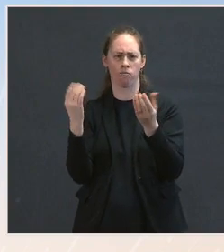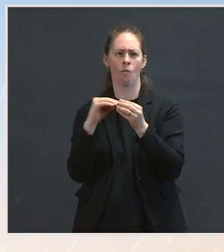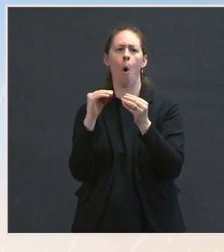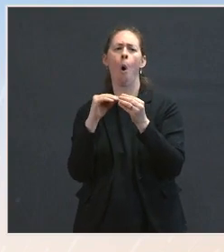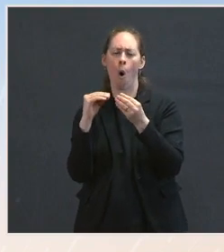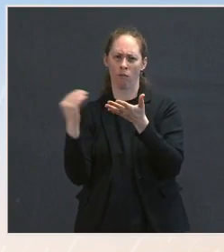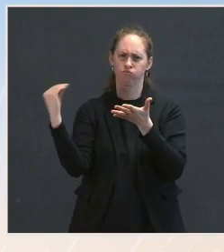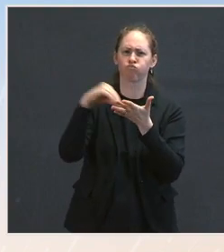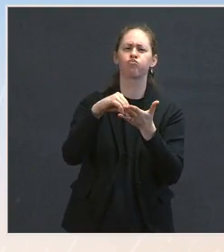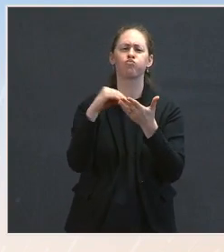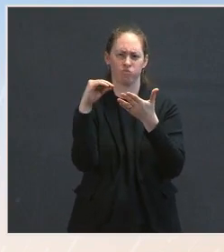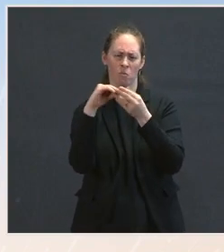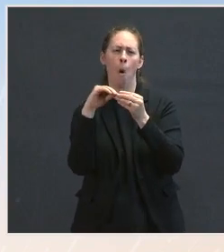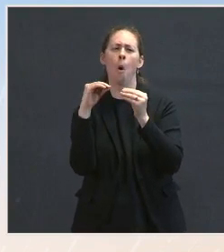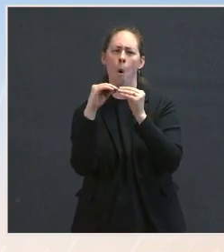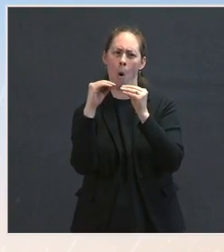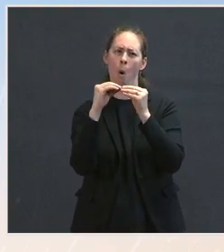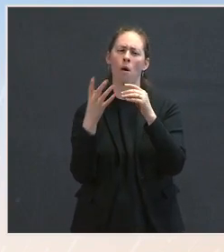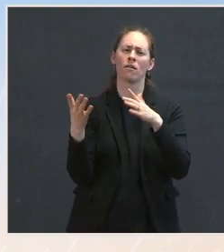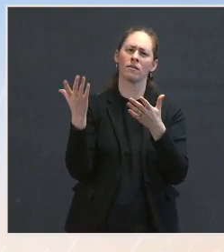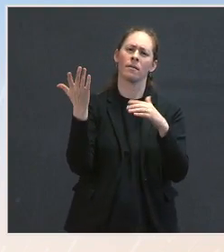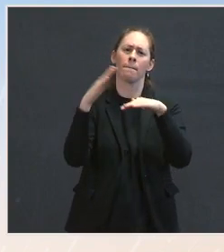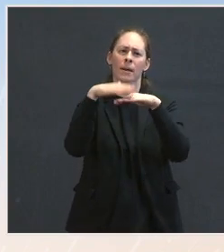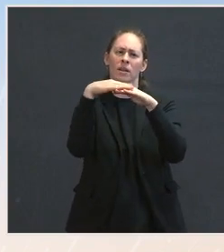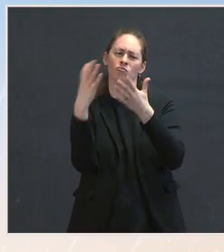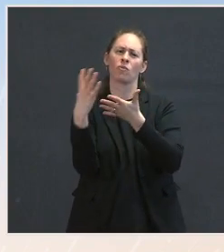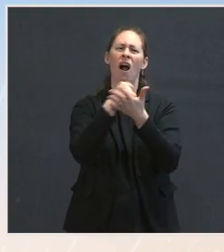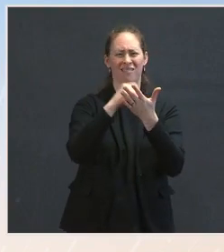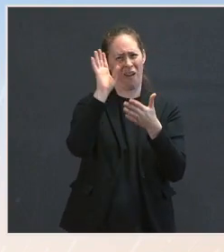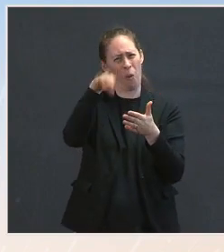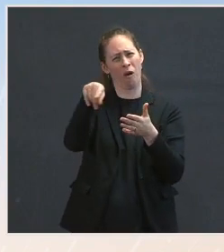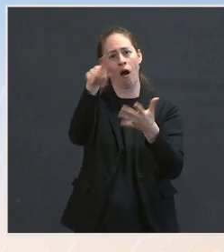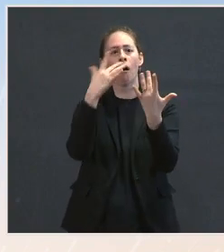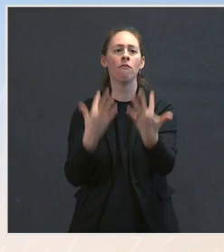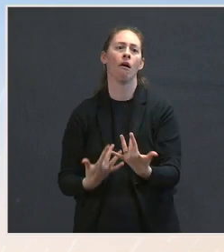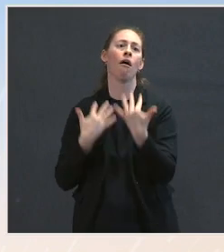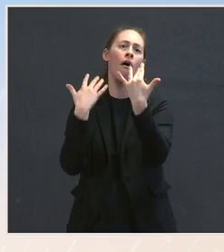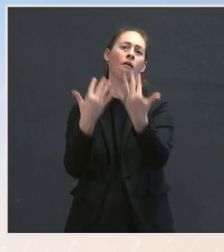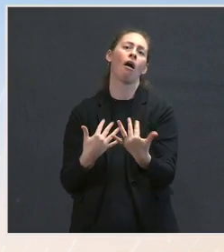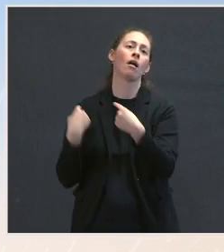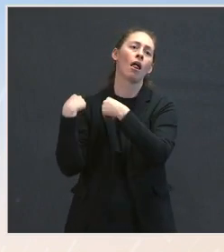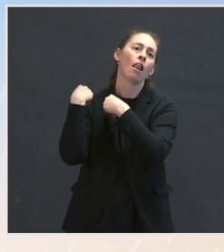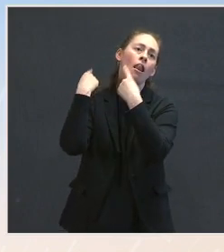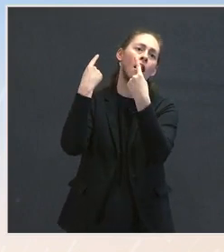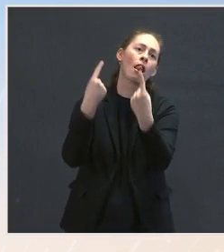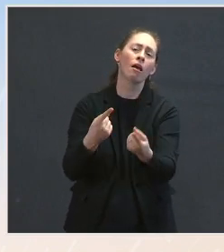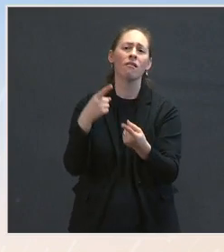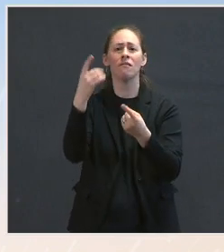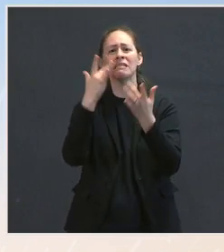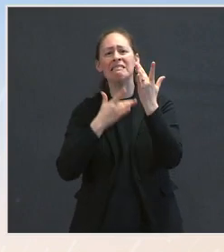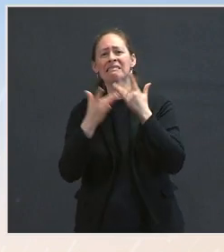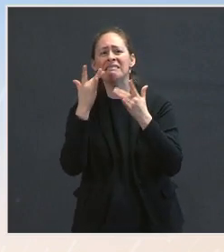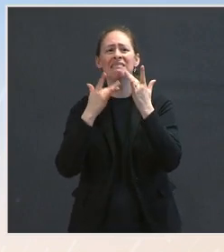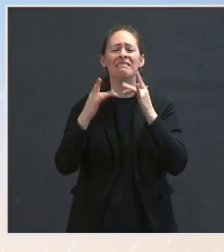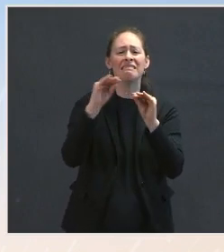and American workers should not be struggling to make ends meet. But that's the next step, and we'll have to go from there.